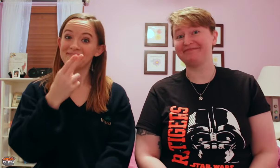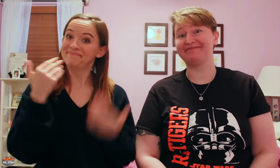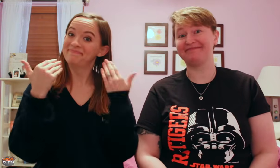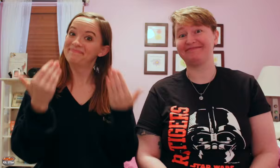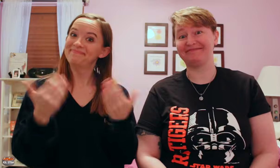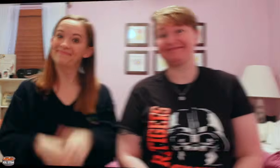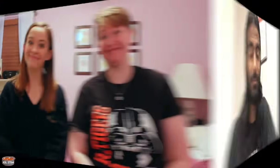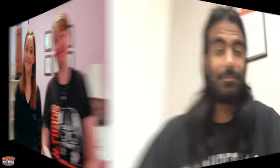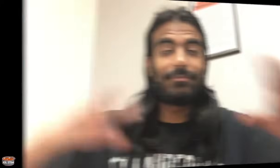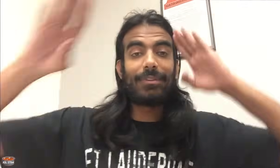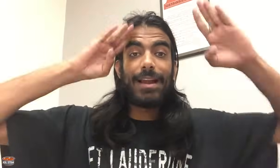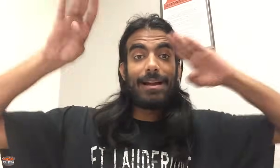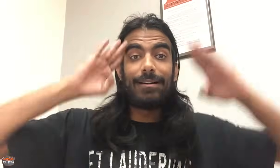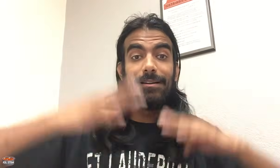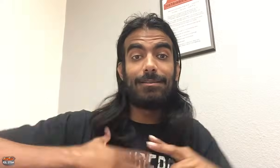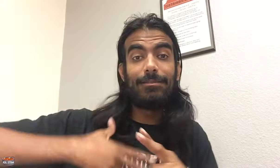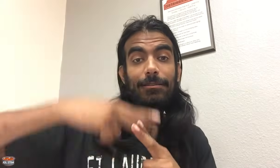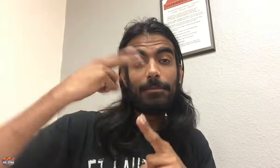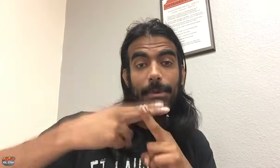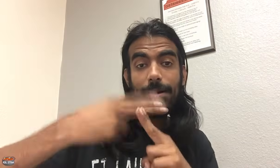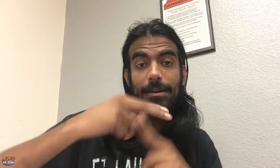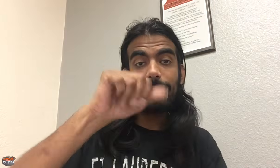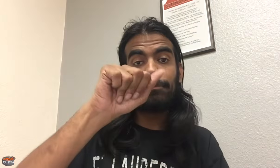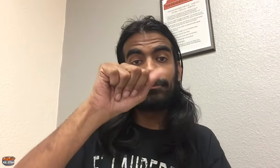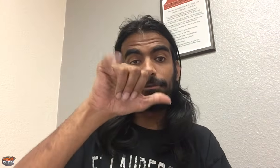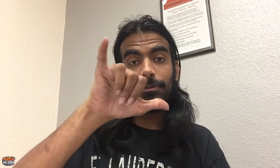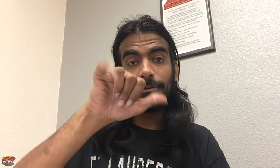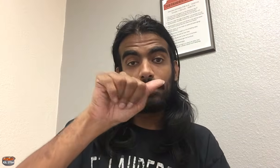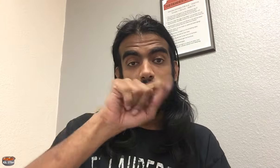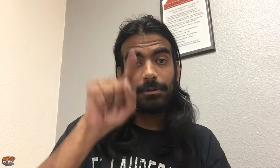[Jill] Sound like fun. Let's go!